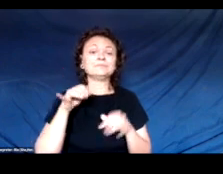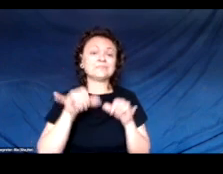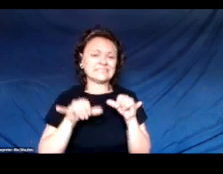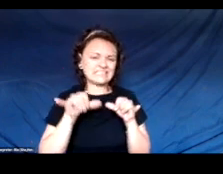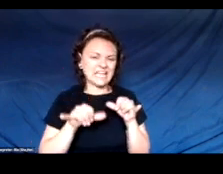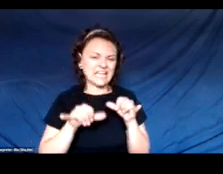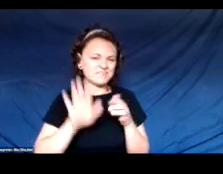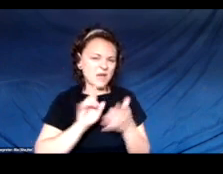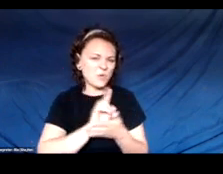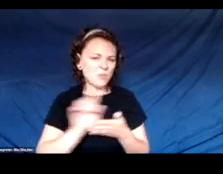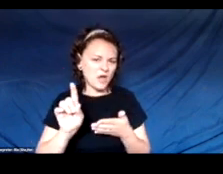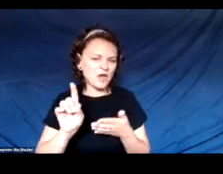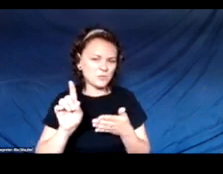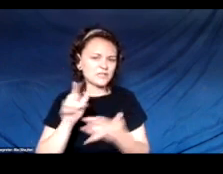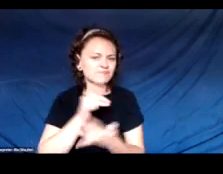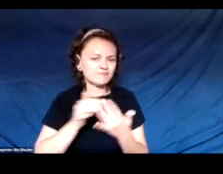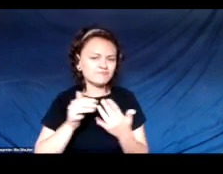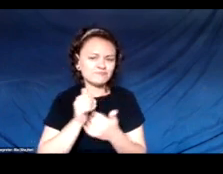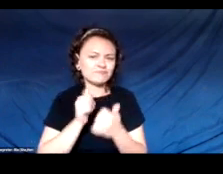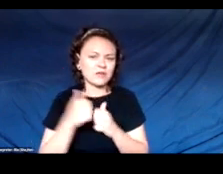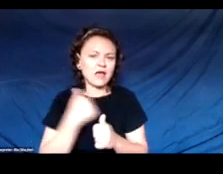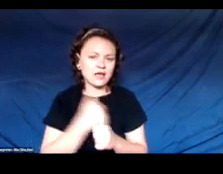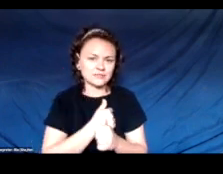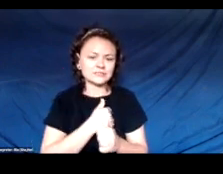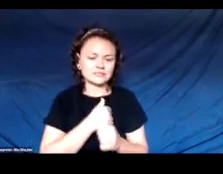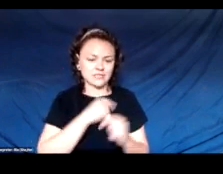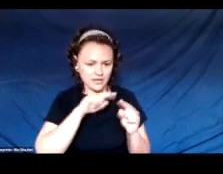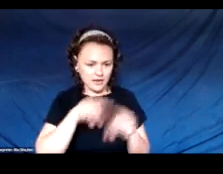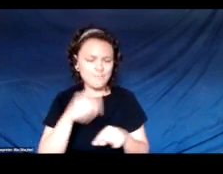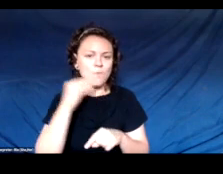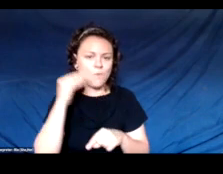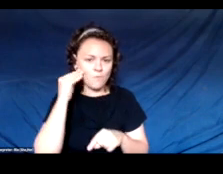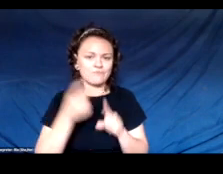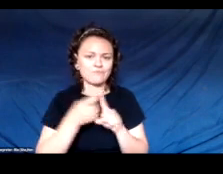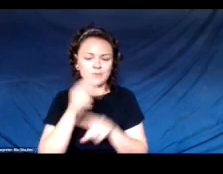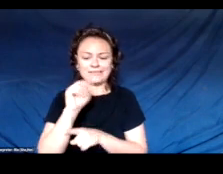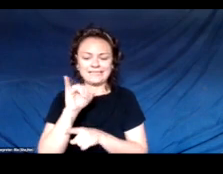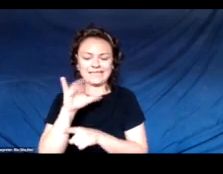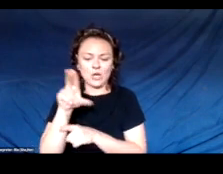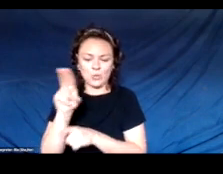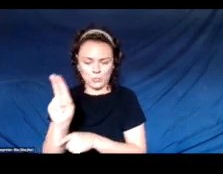And thankfully, it was right after she came home from the NICU and they they